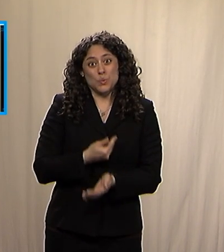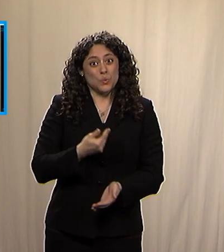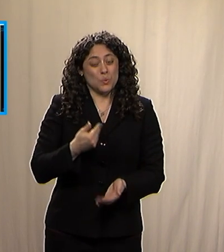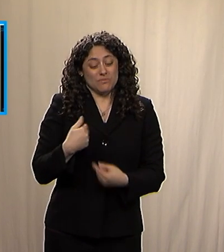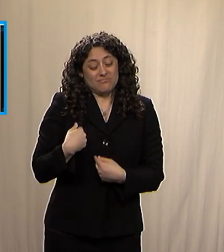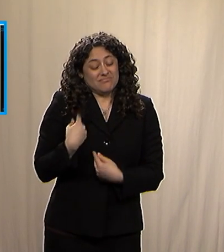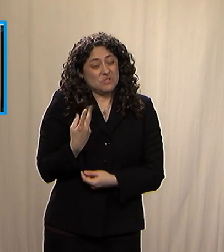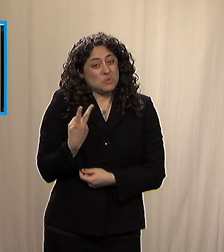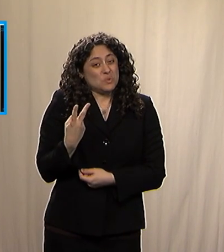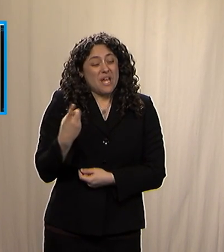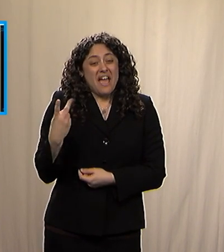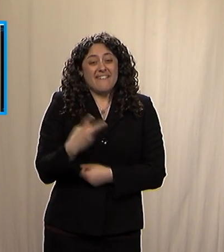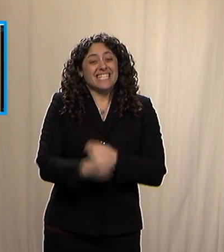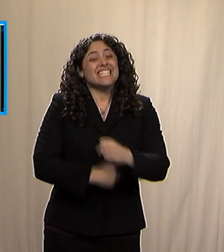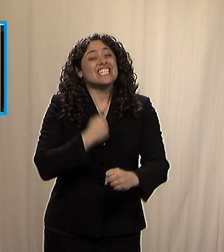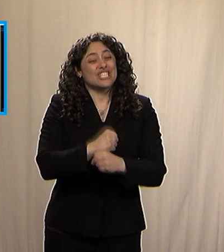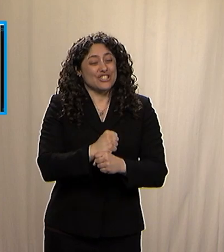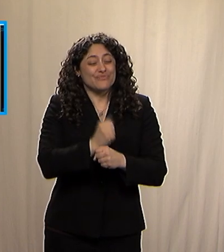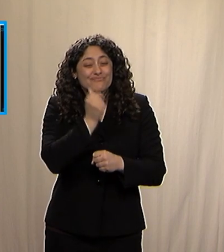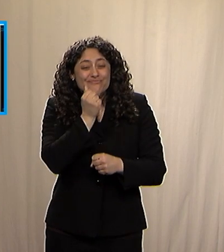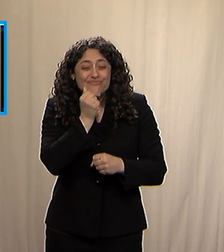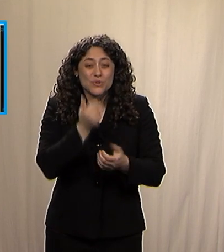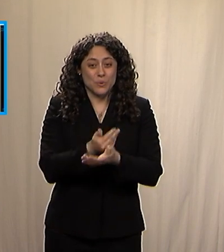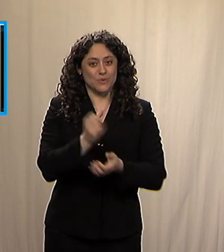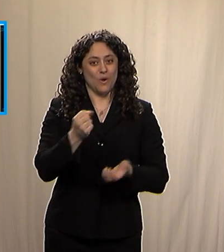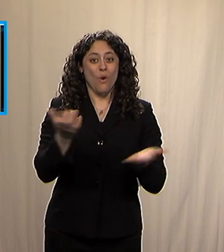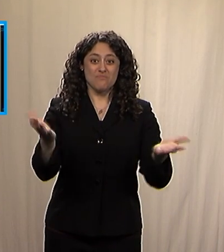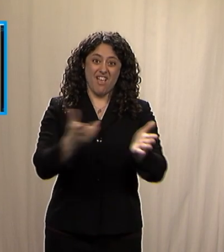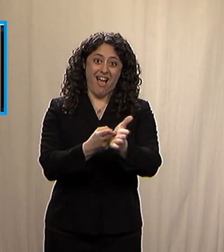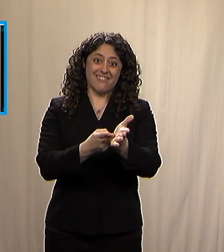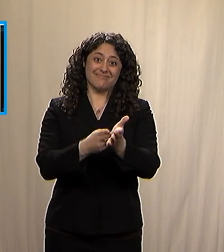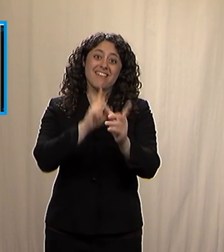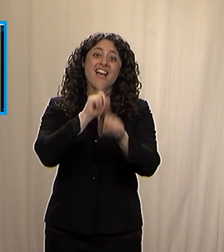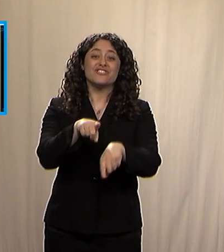So we're not really sure to answer your question.